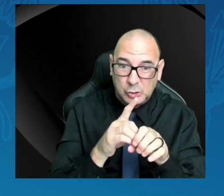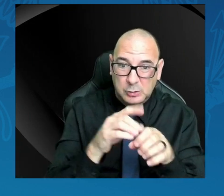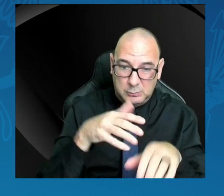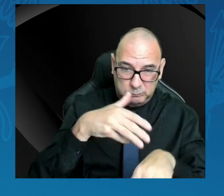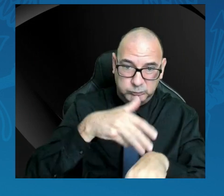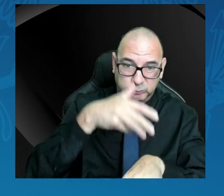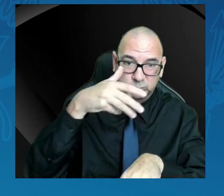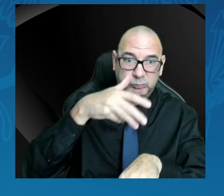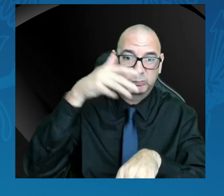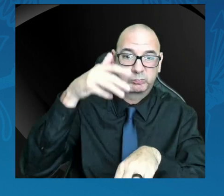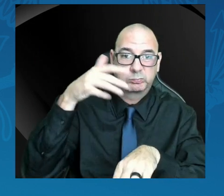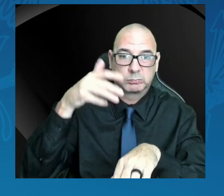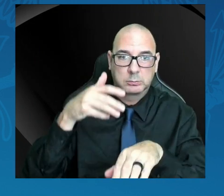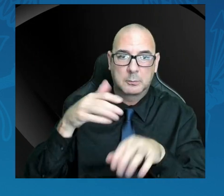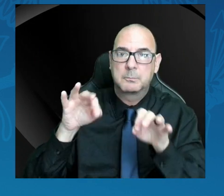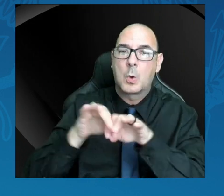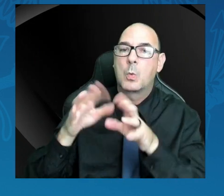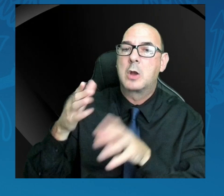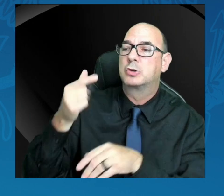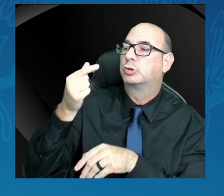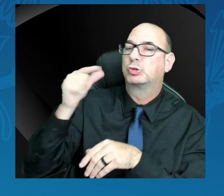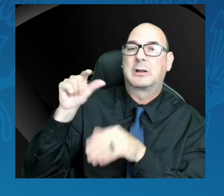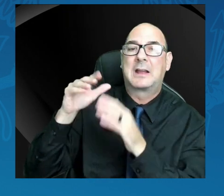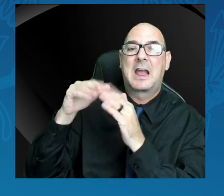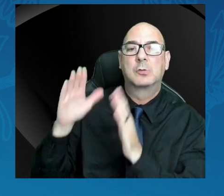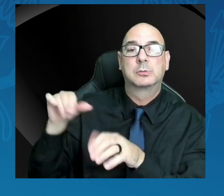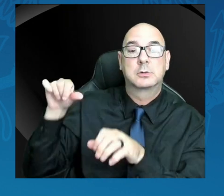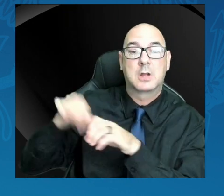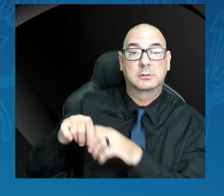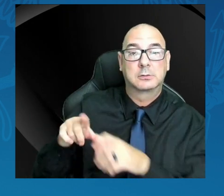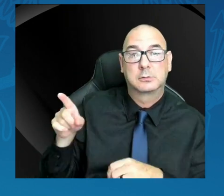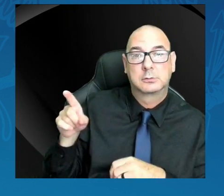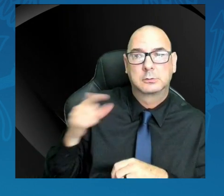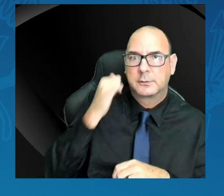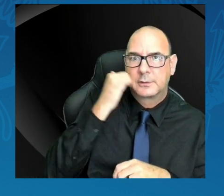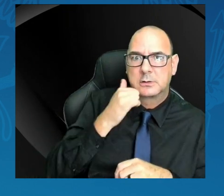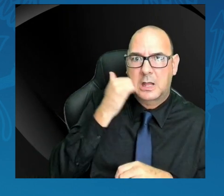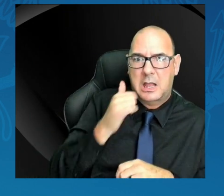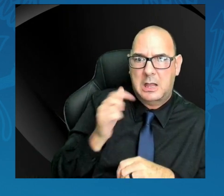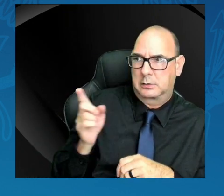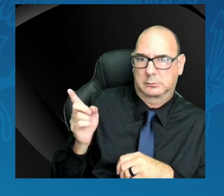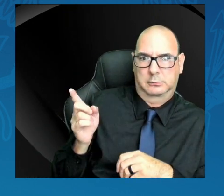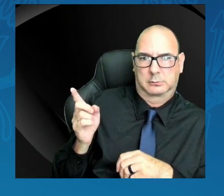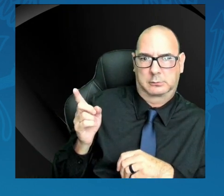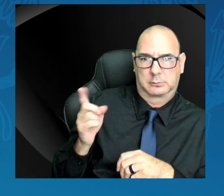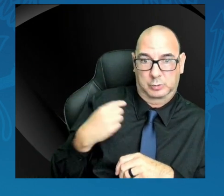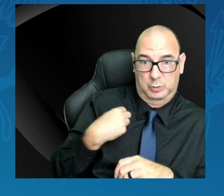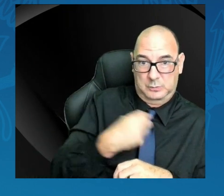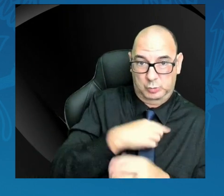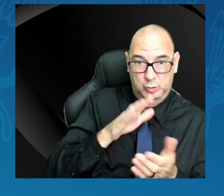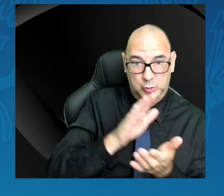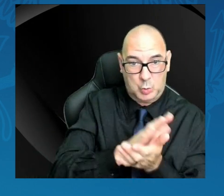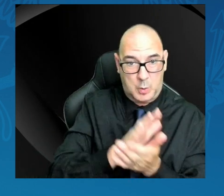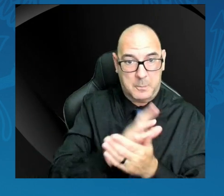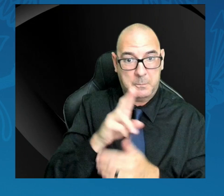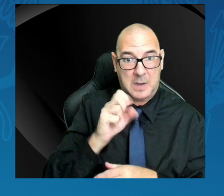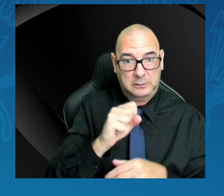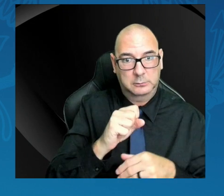And every year our nation's fleet of school busses adds millions of tons of carbon dioxide to our atmosphere.